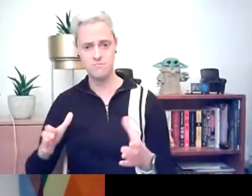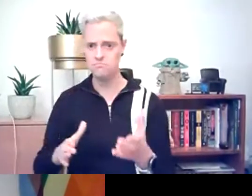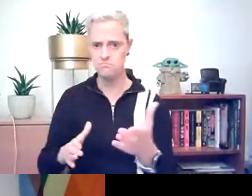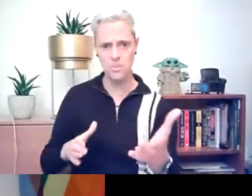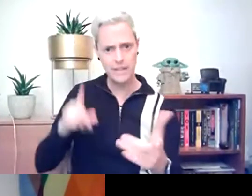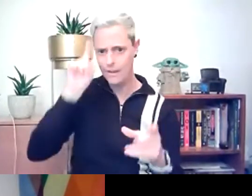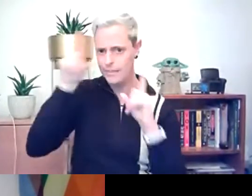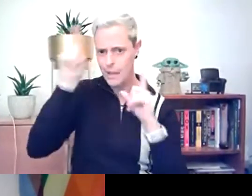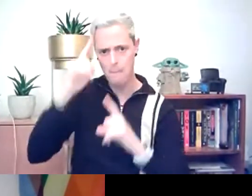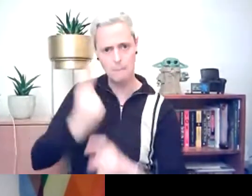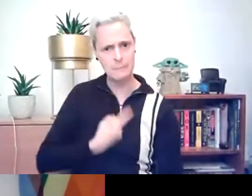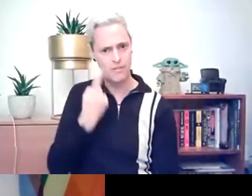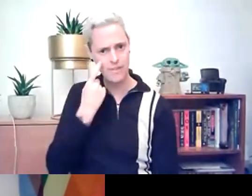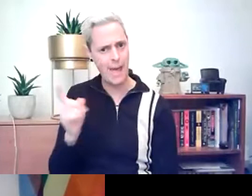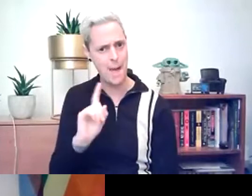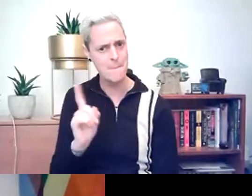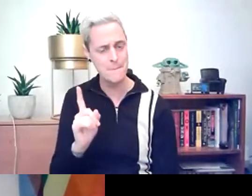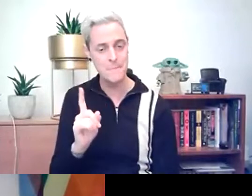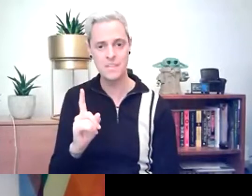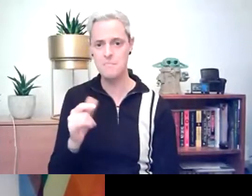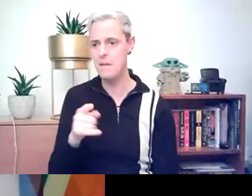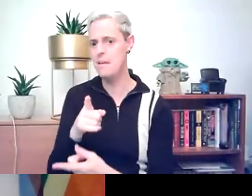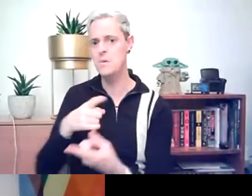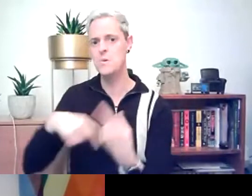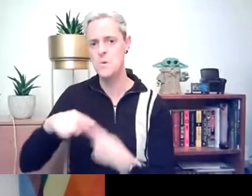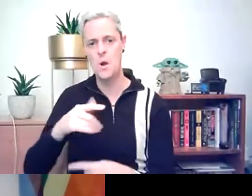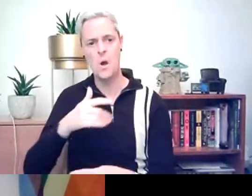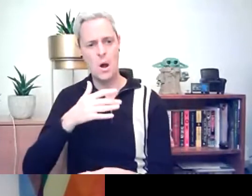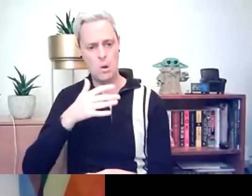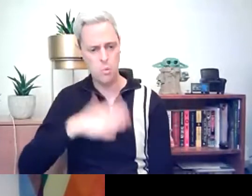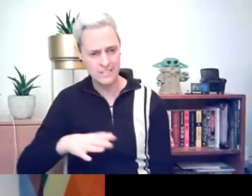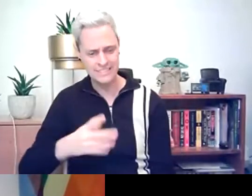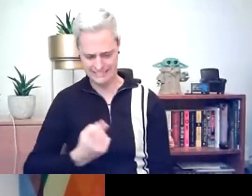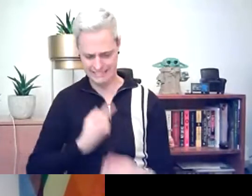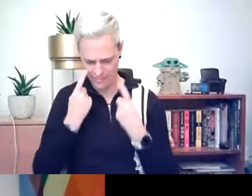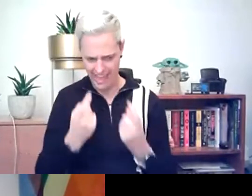18:27:49 If someone's thinking, I want to do it but I don't even know where to start.